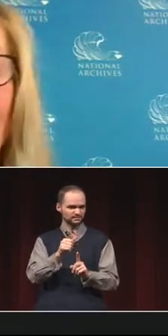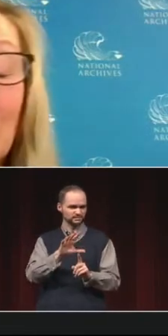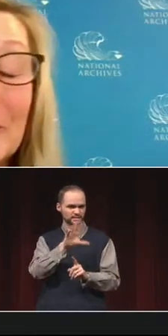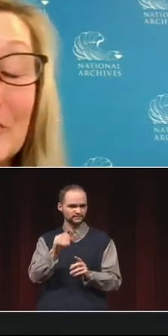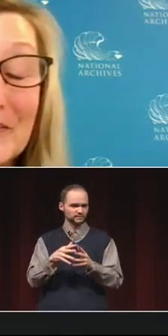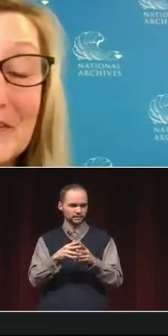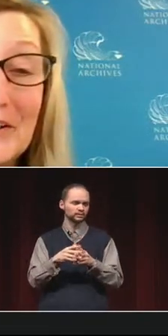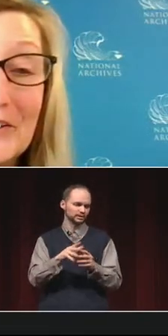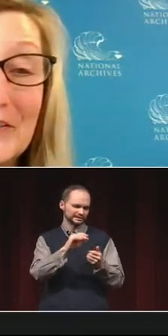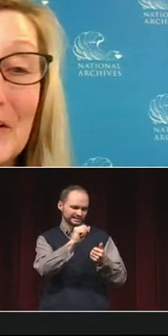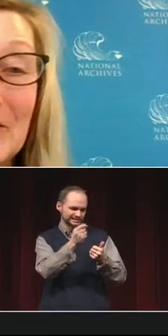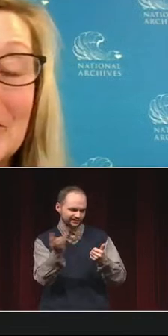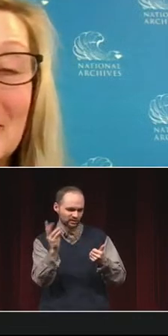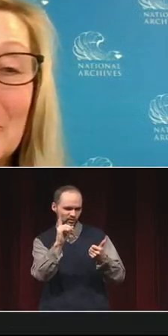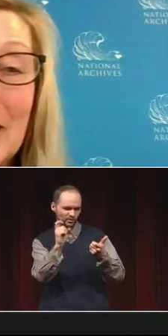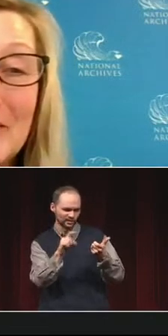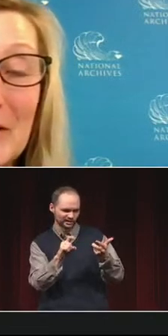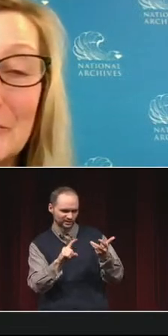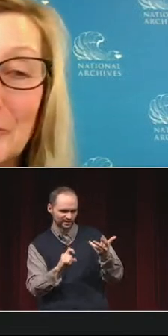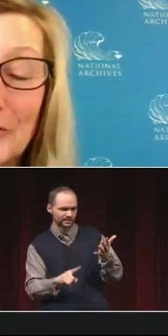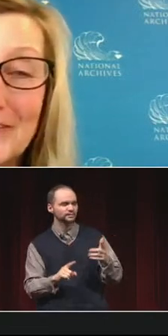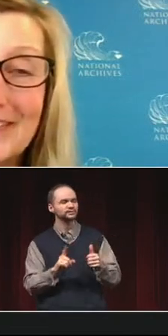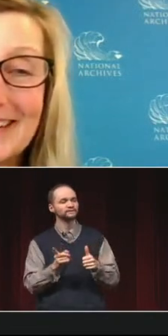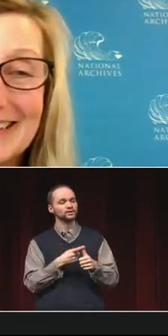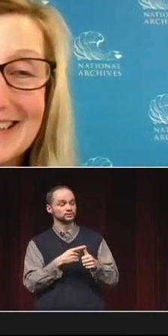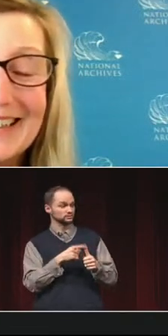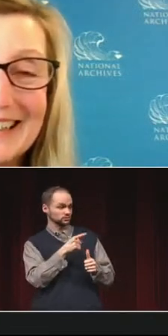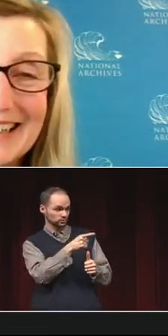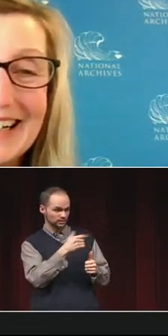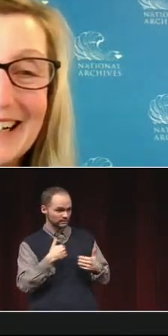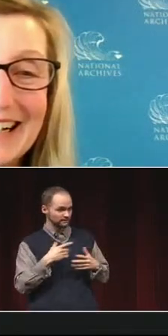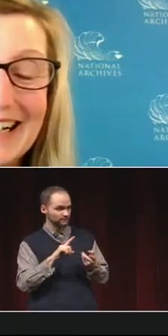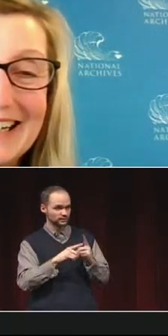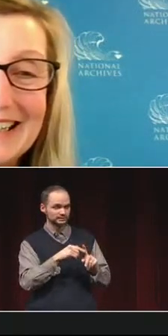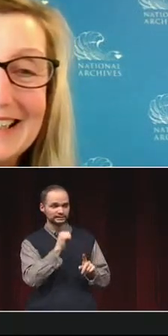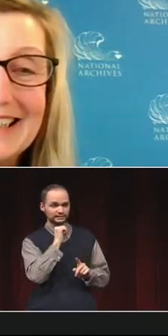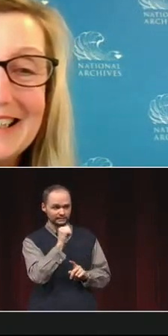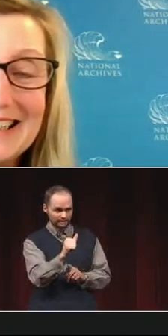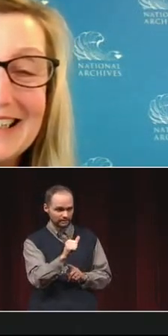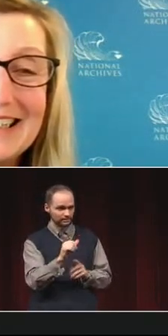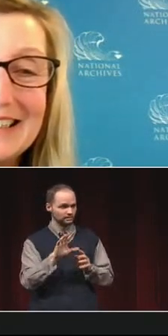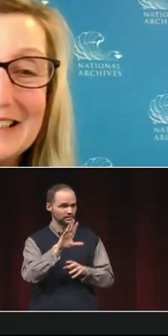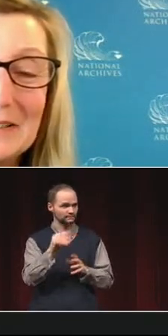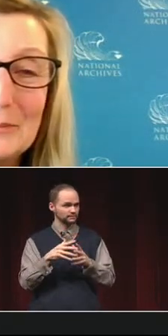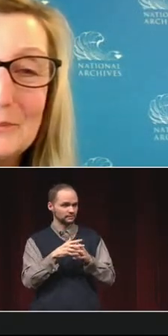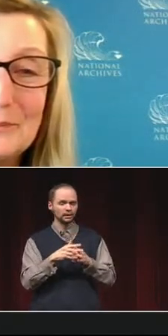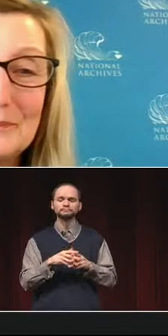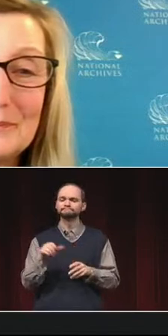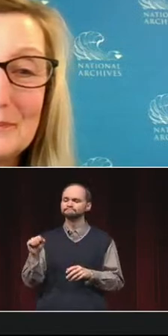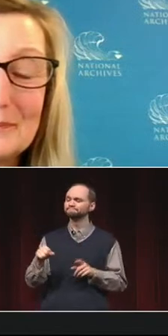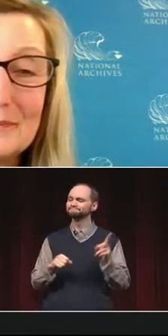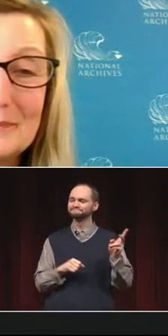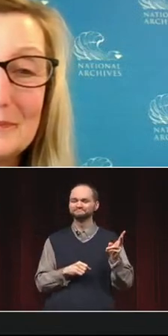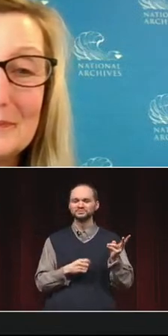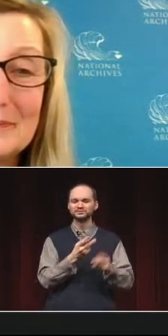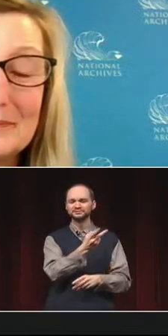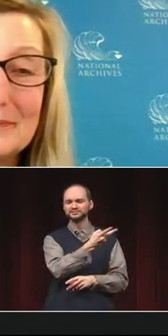questions in here. We'll ask that one first. >> >>: The Durrs. And I had experienced kindness